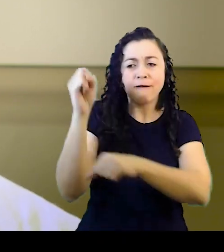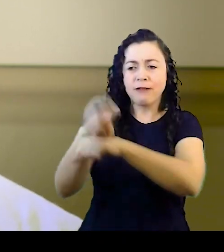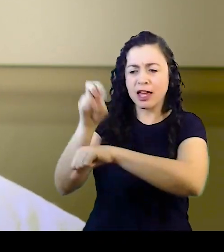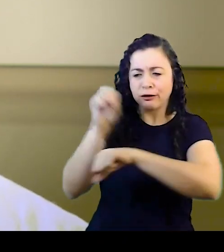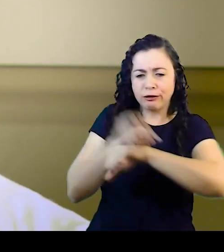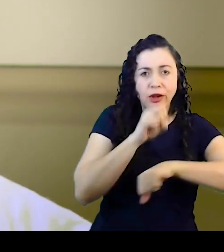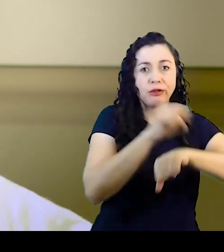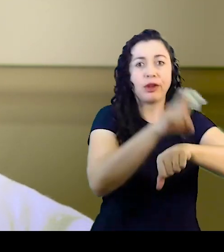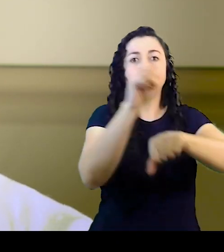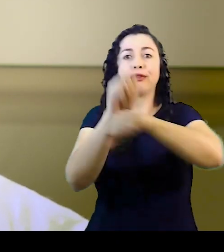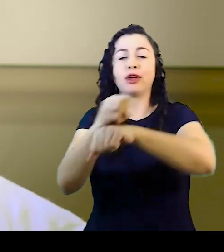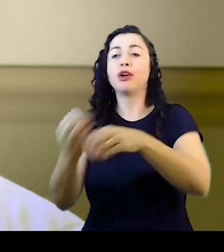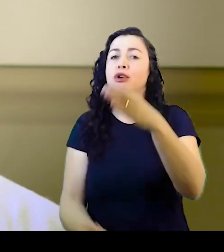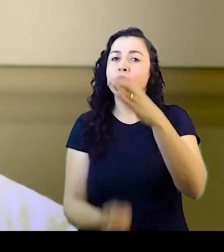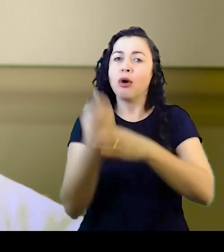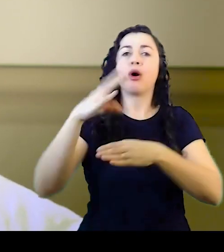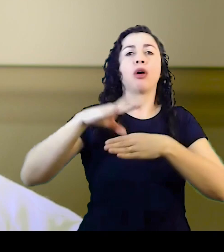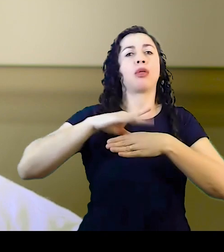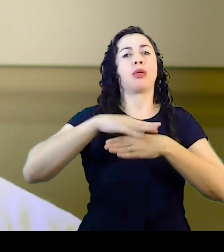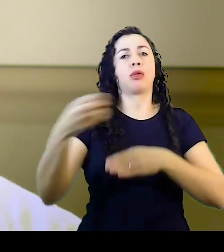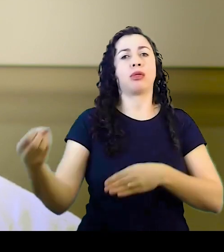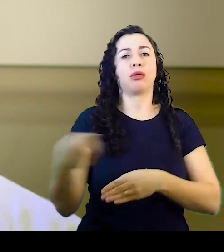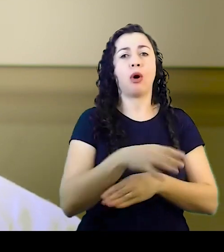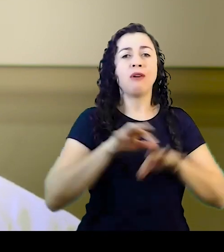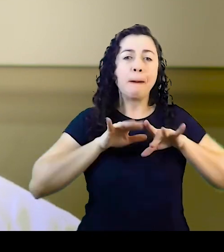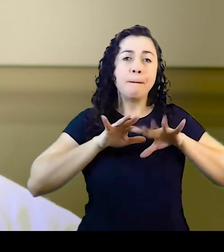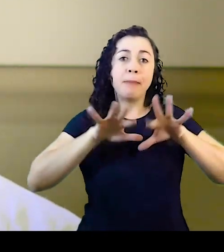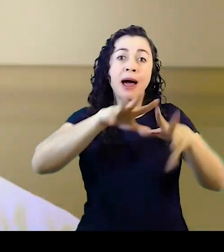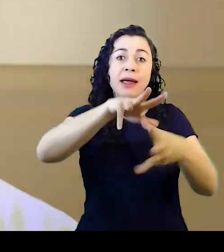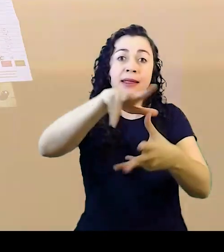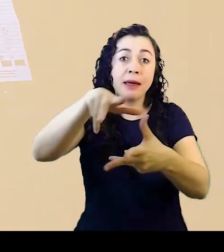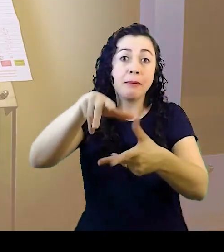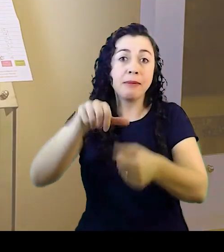causing new diseases, pandemics, with grave global impact.